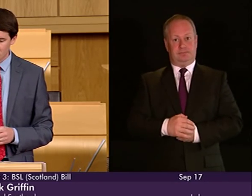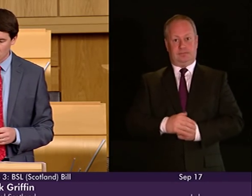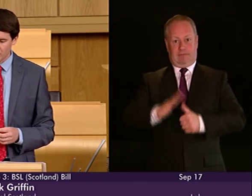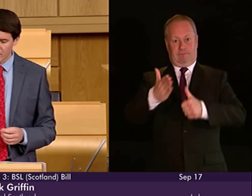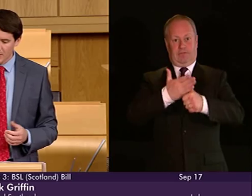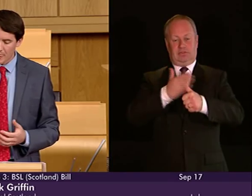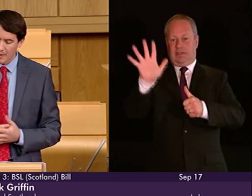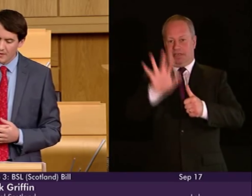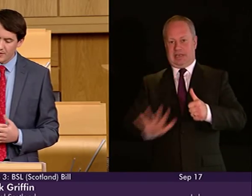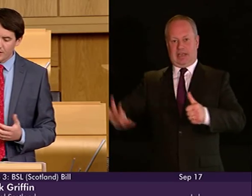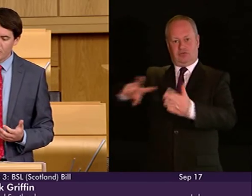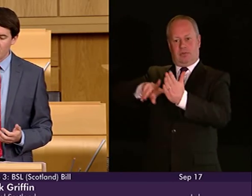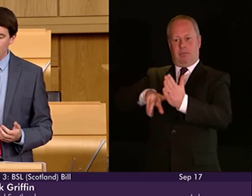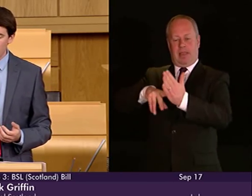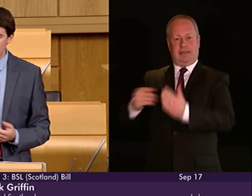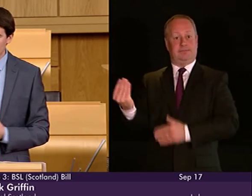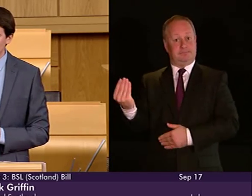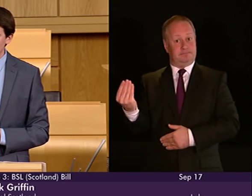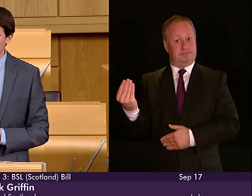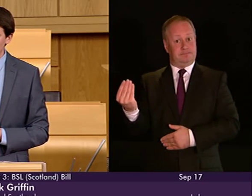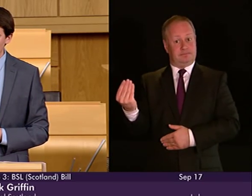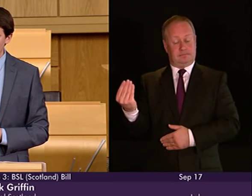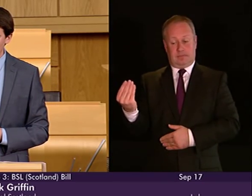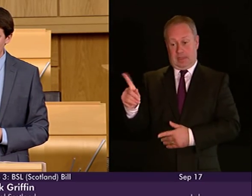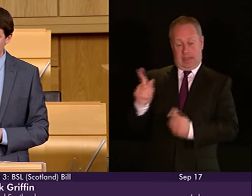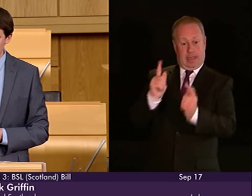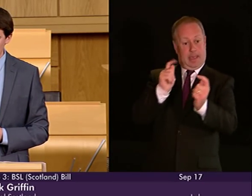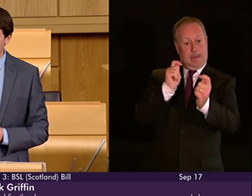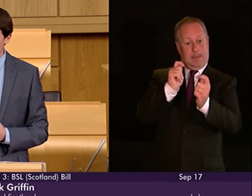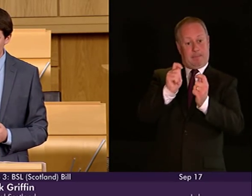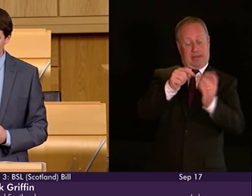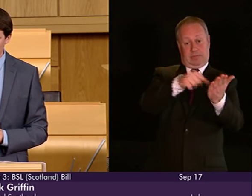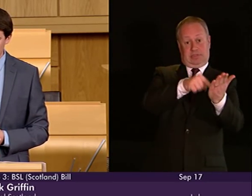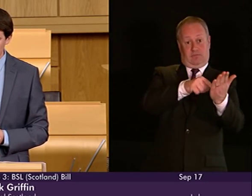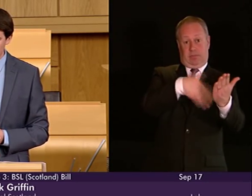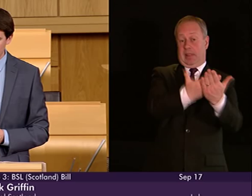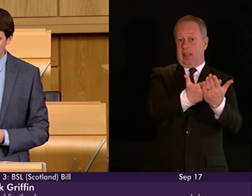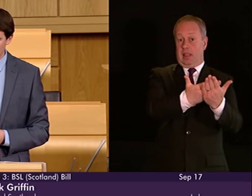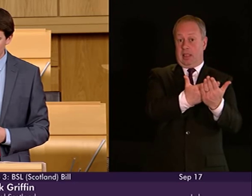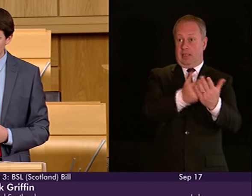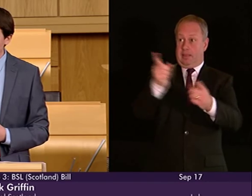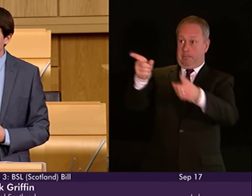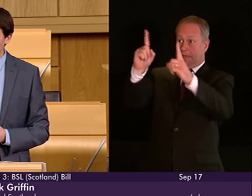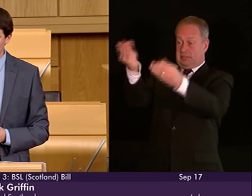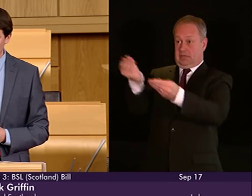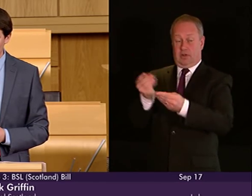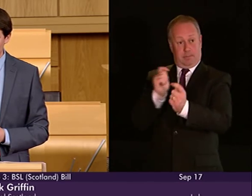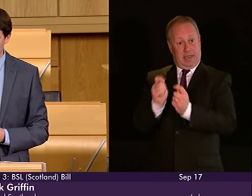for Scotland. The amendments that have been made in that area, which were lodged by the minister, reduced the total number